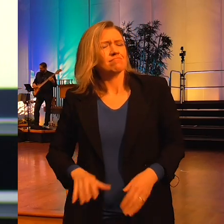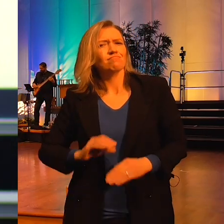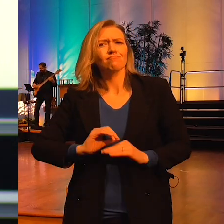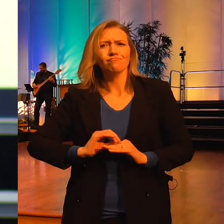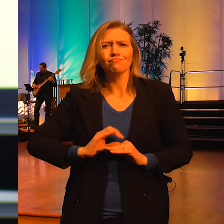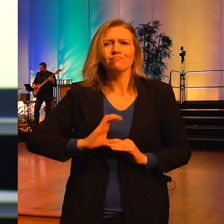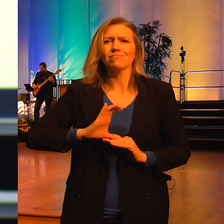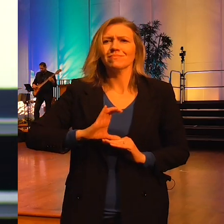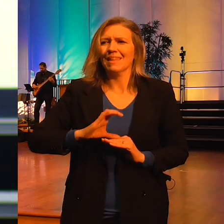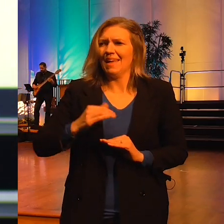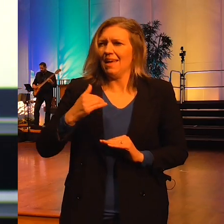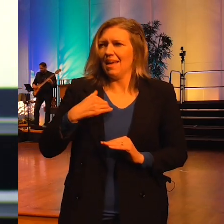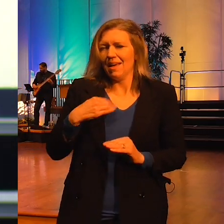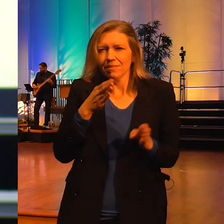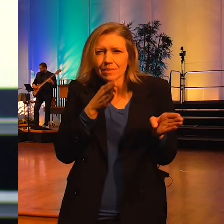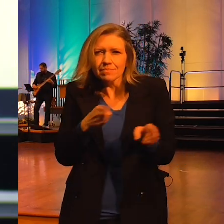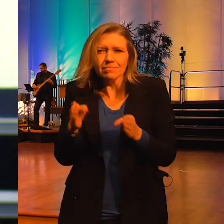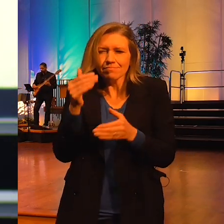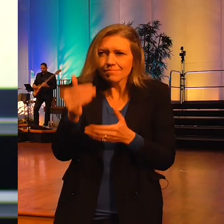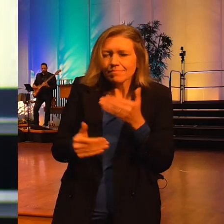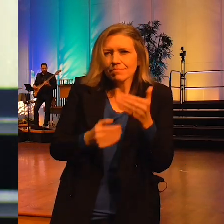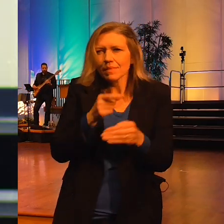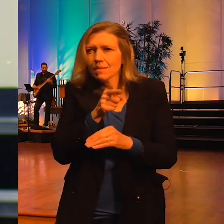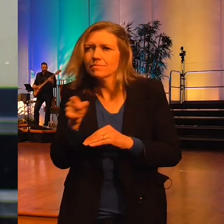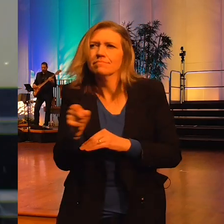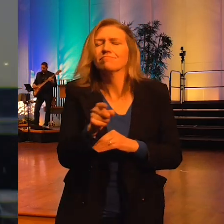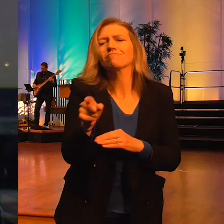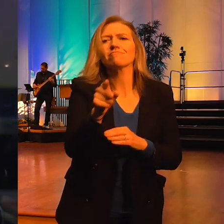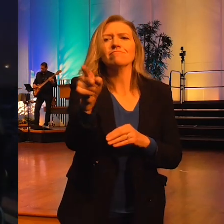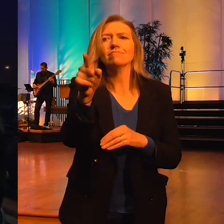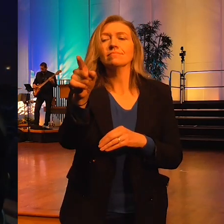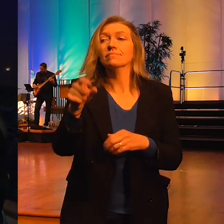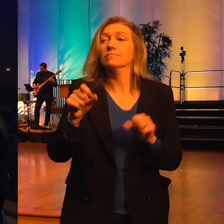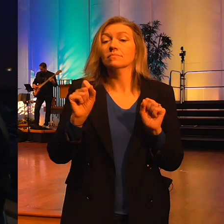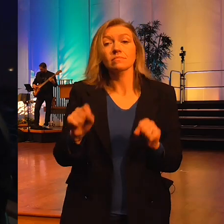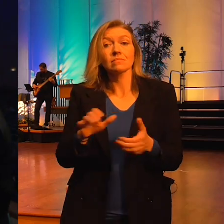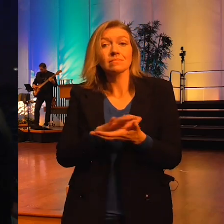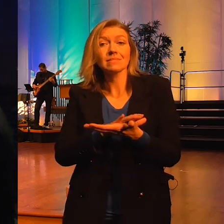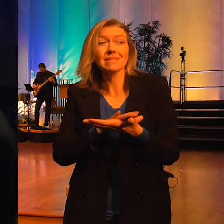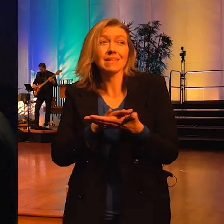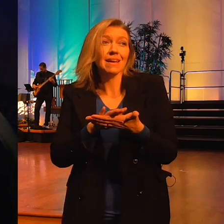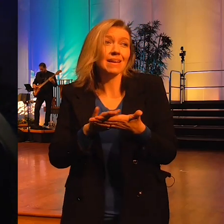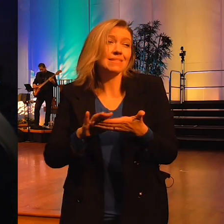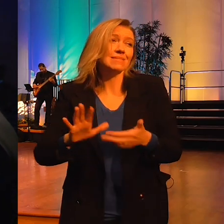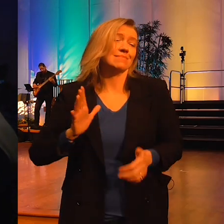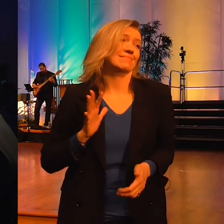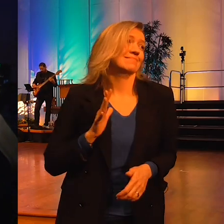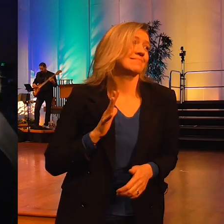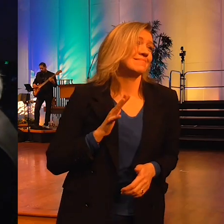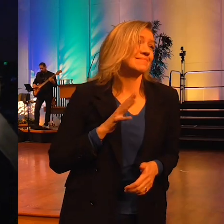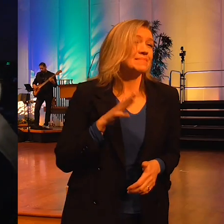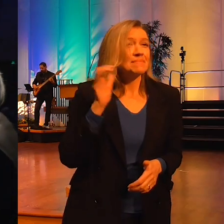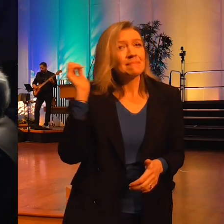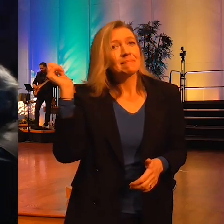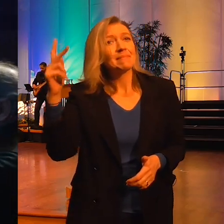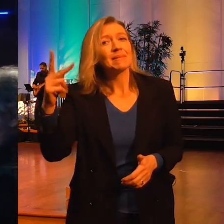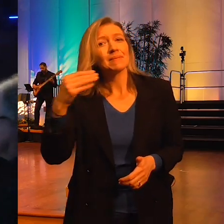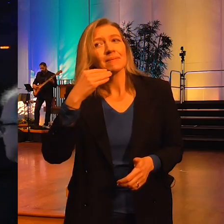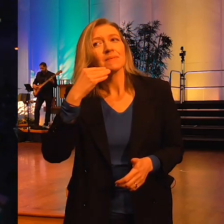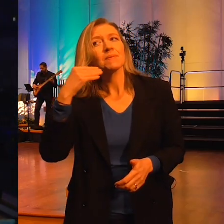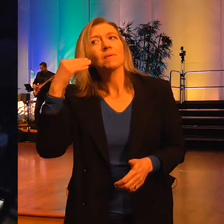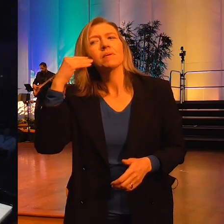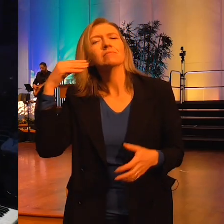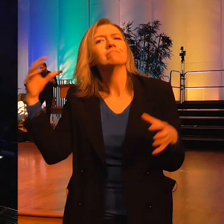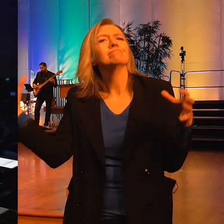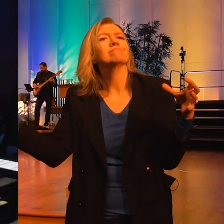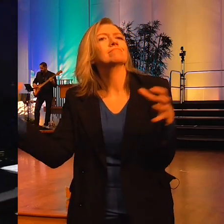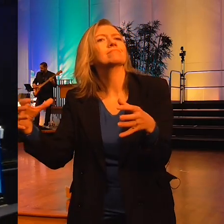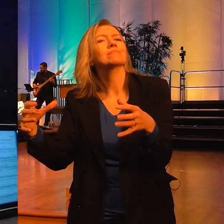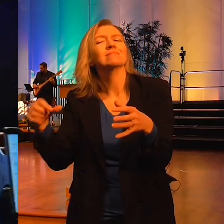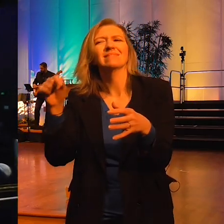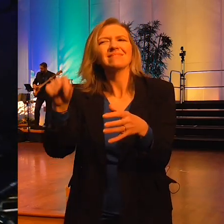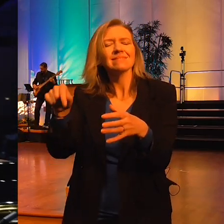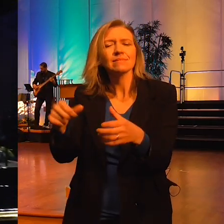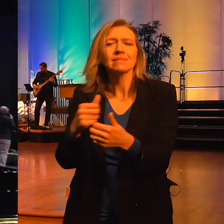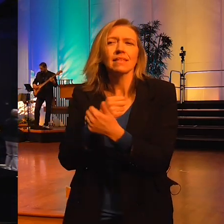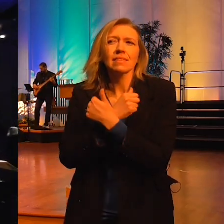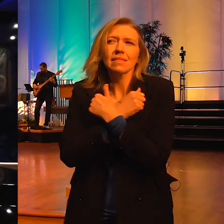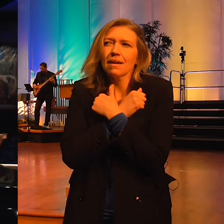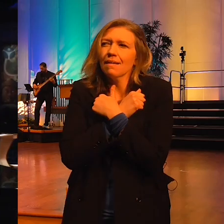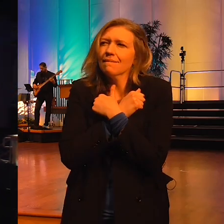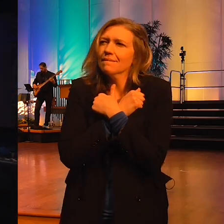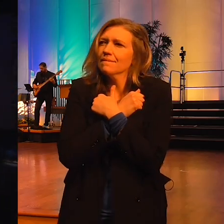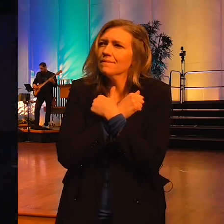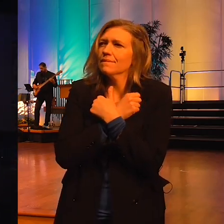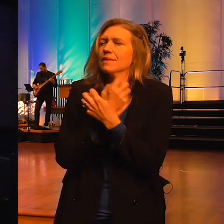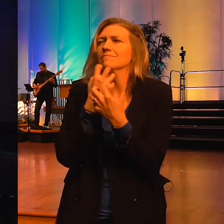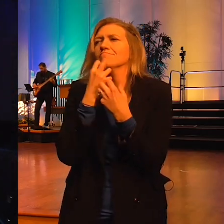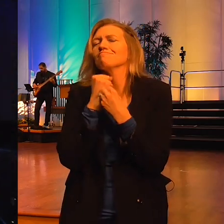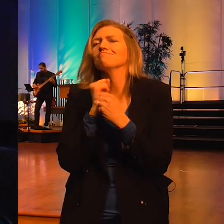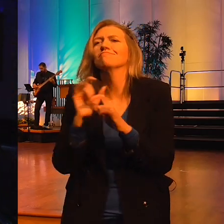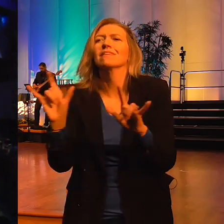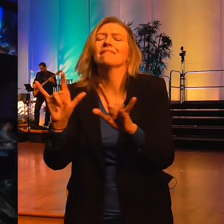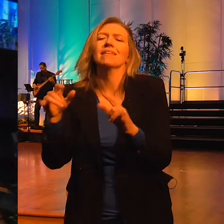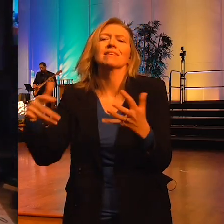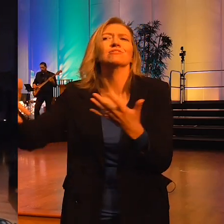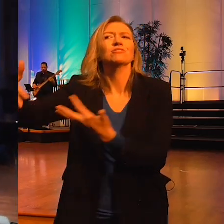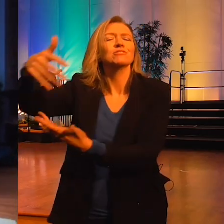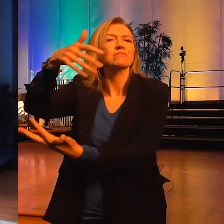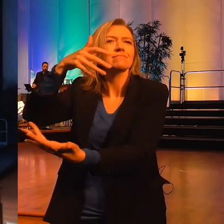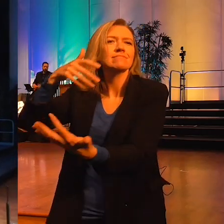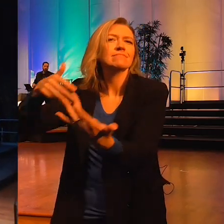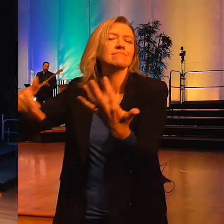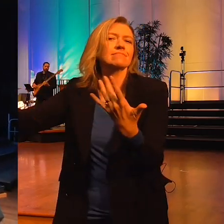direction or sure would be nice to be back home where there's love love and affection